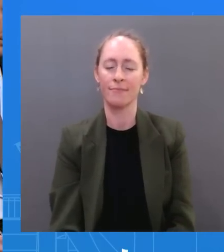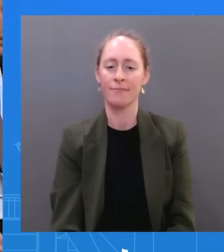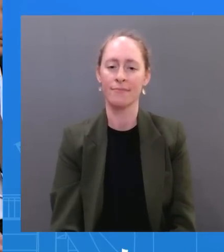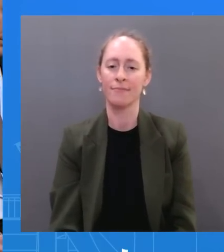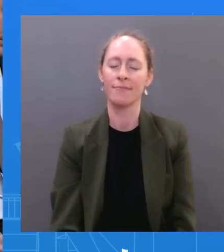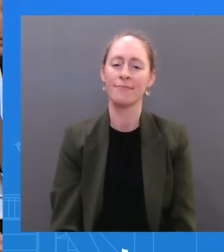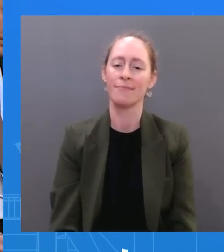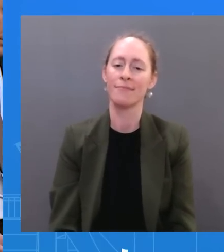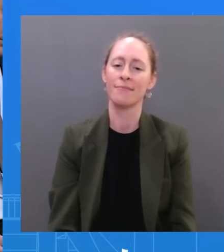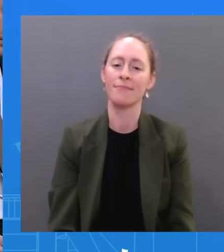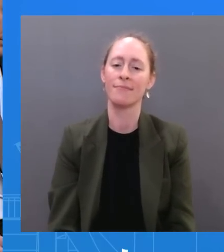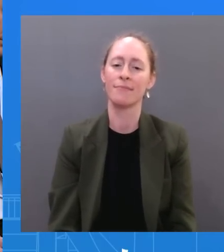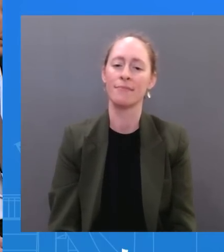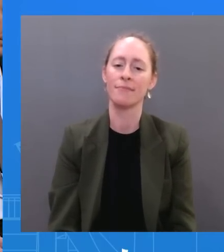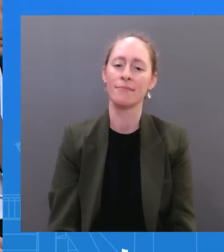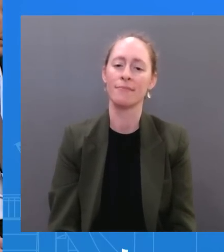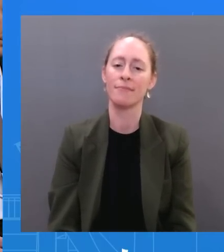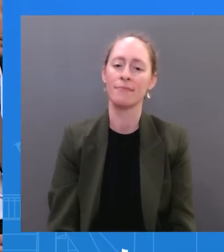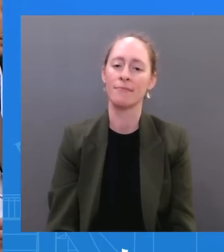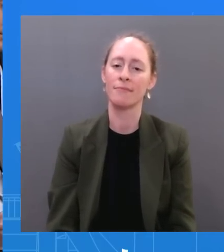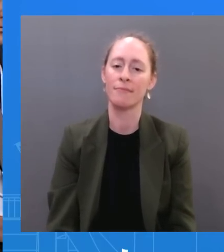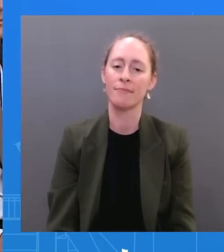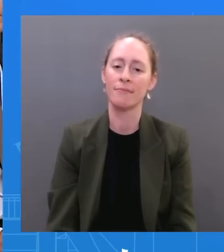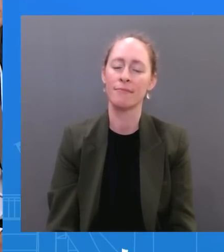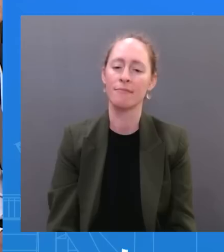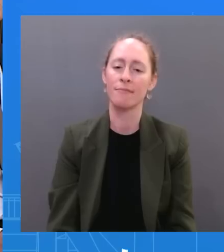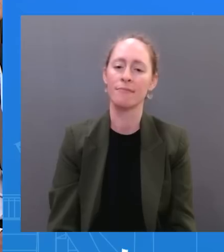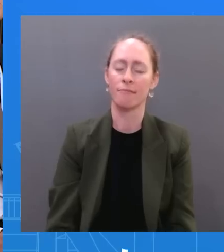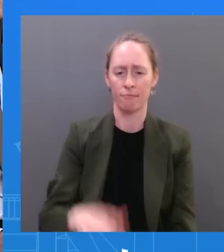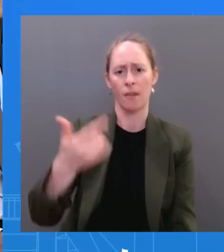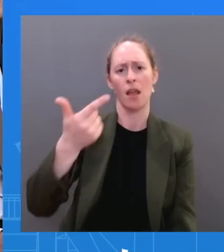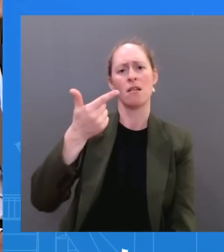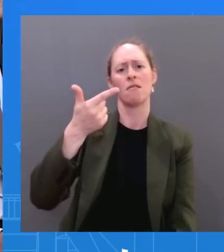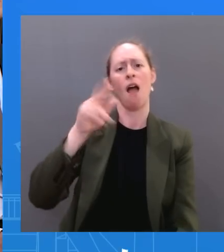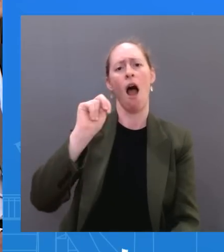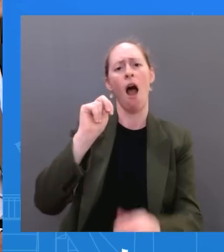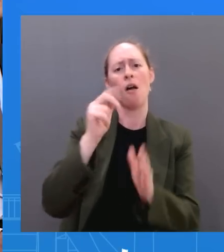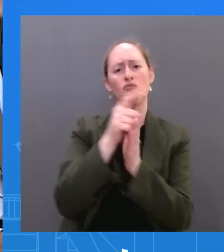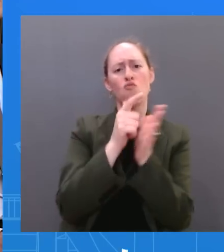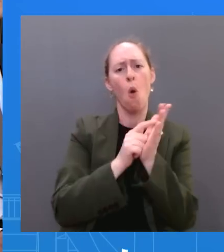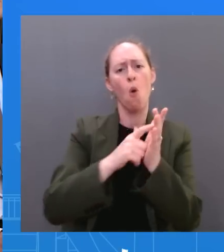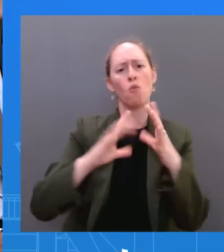who say that today's event here at the White House was premature,